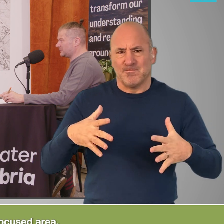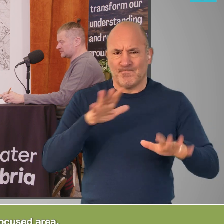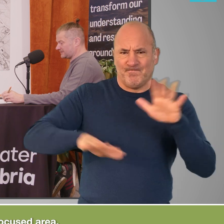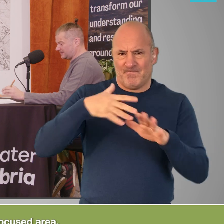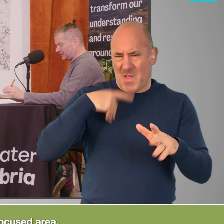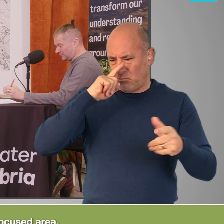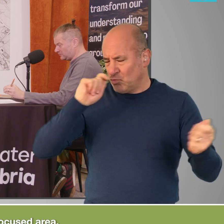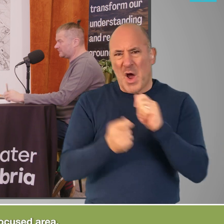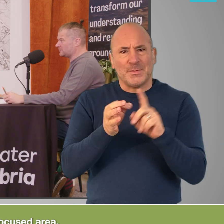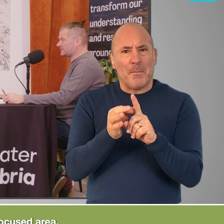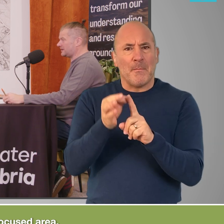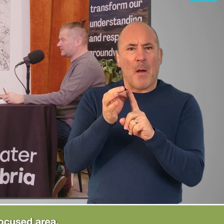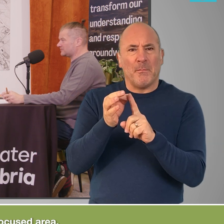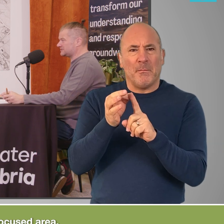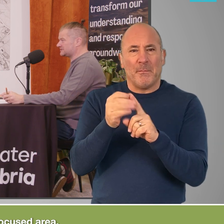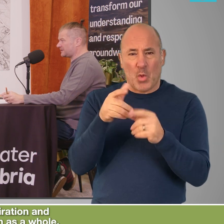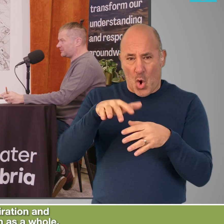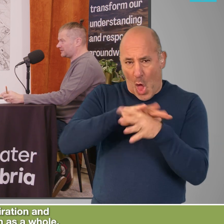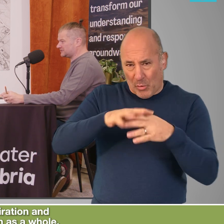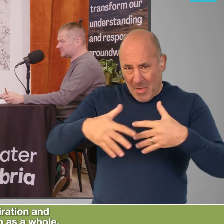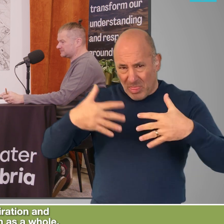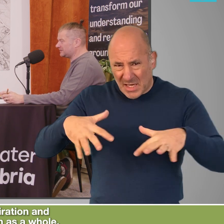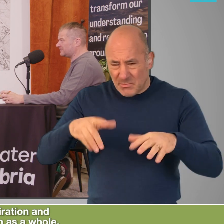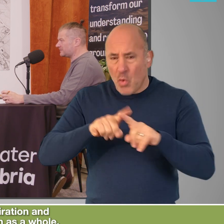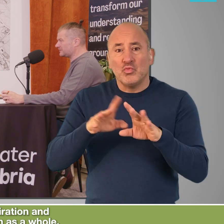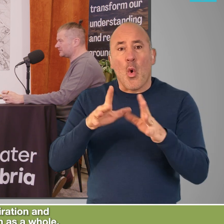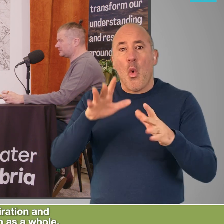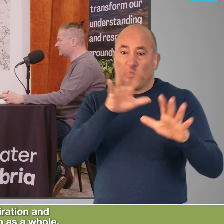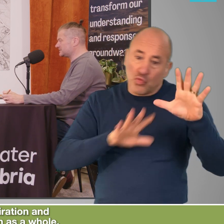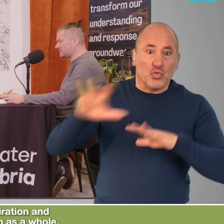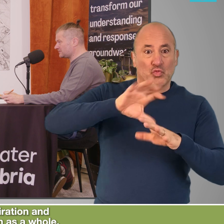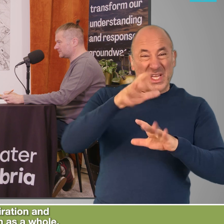not just in that local focused area, but change the aspiration and behaviours of a region as a whole.